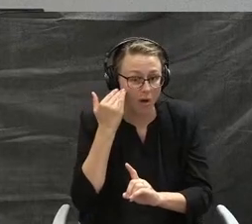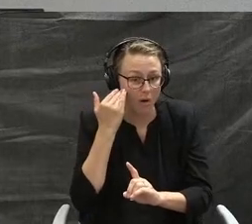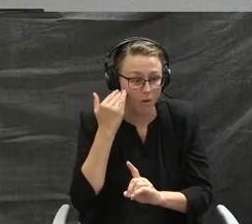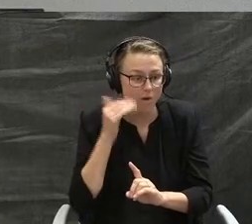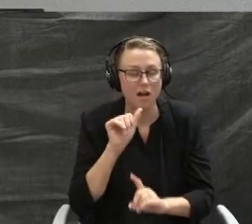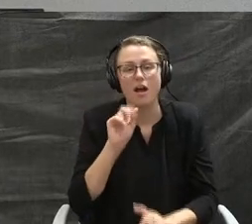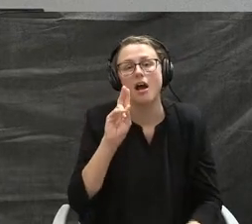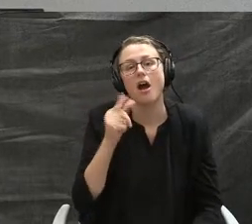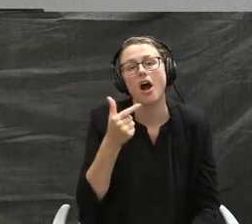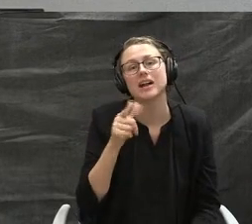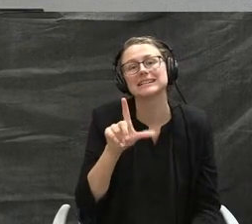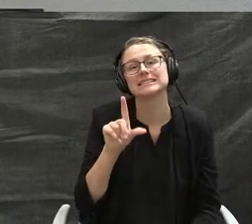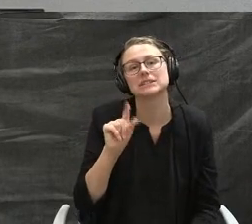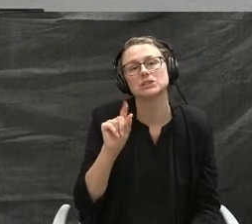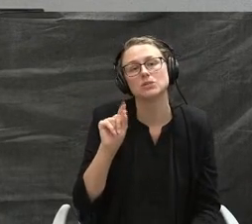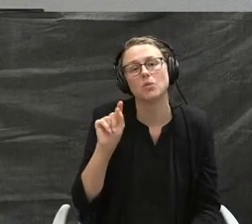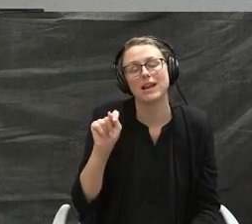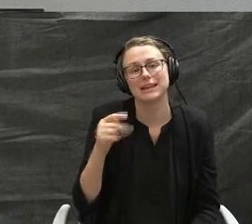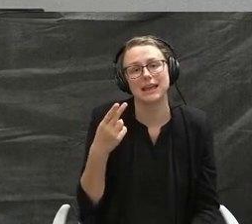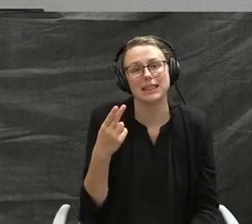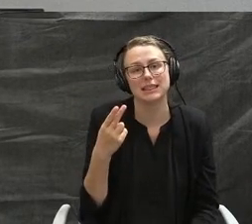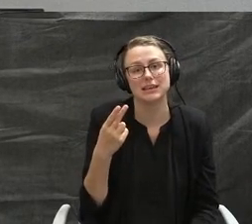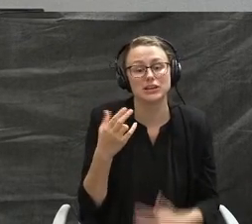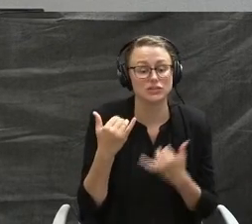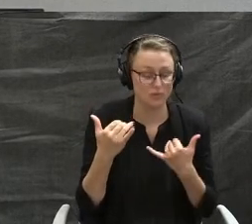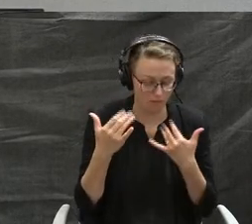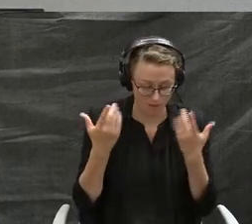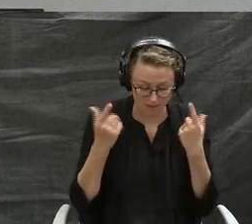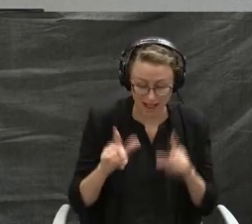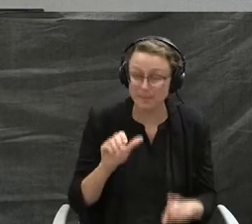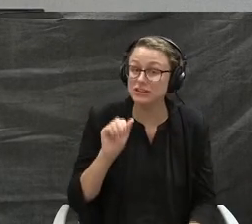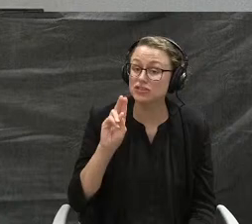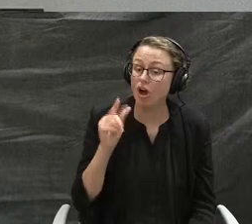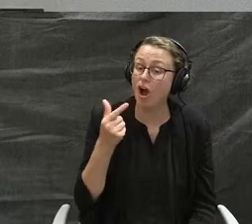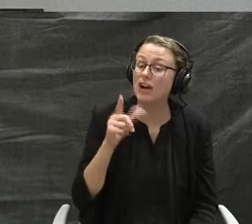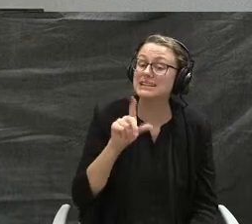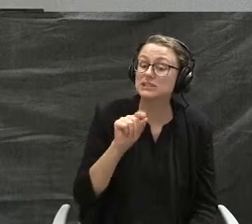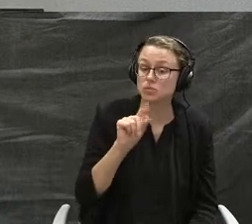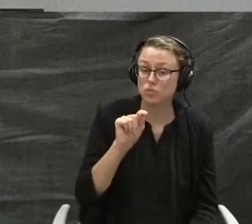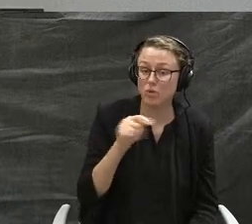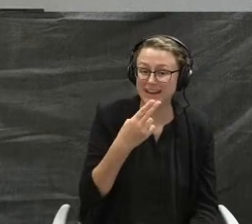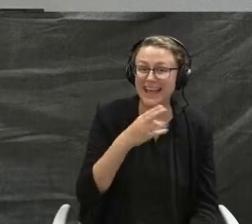So what we have on August 20th we can start school with as far